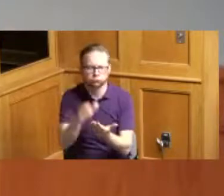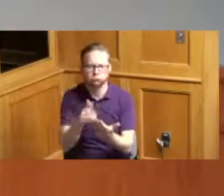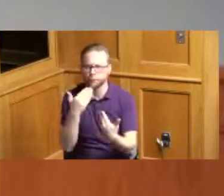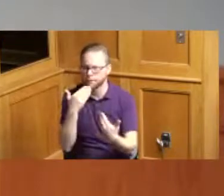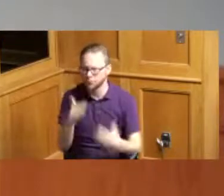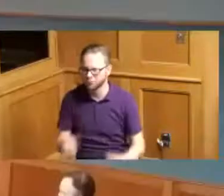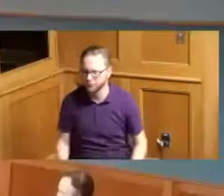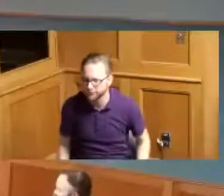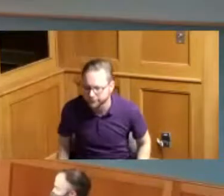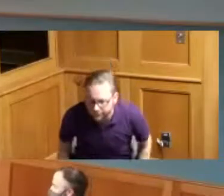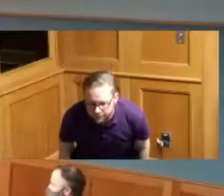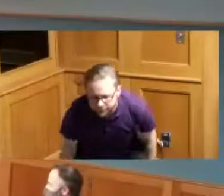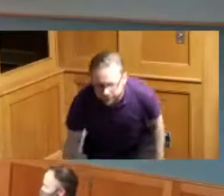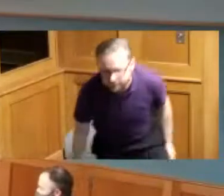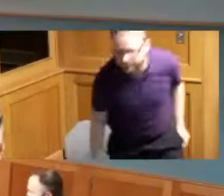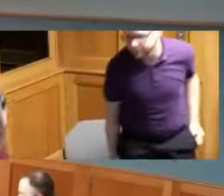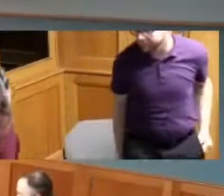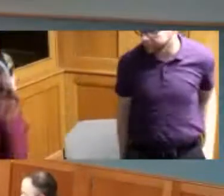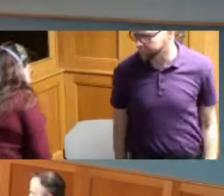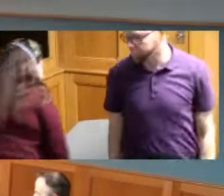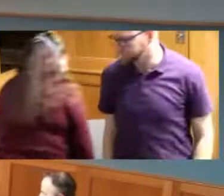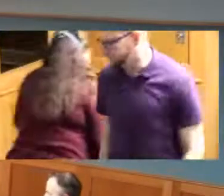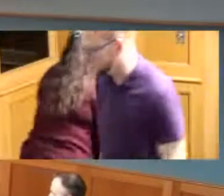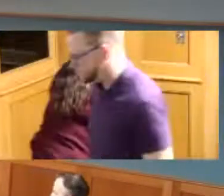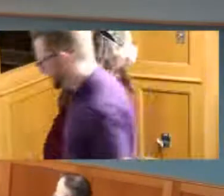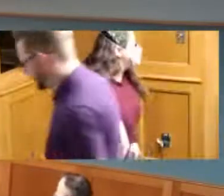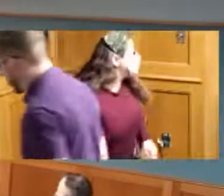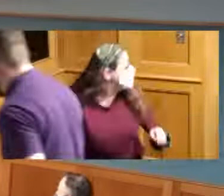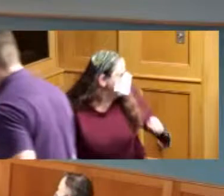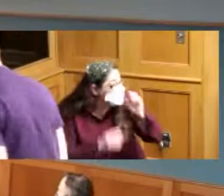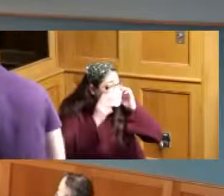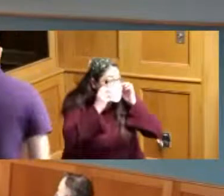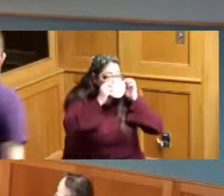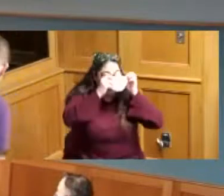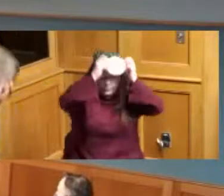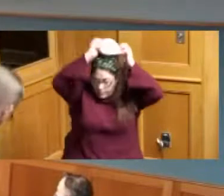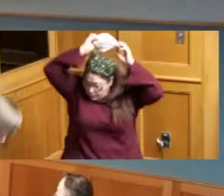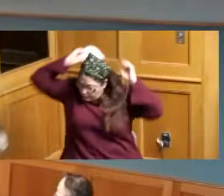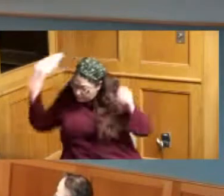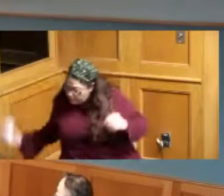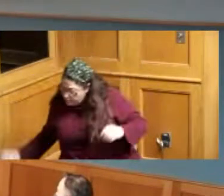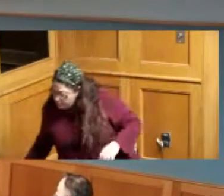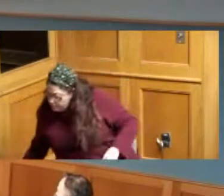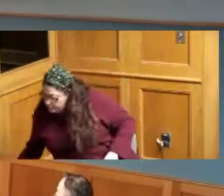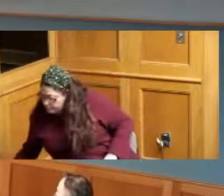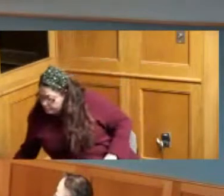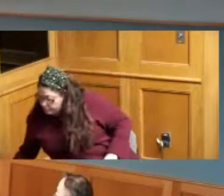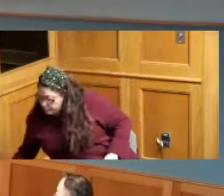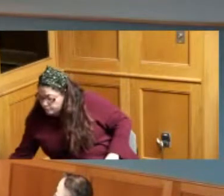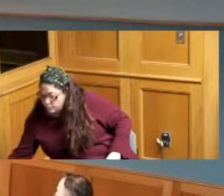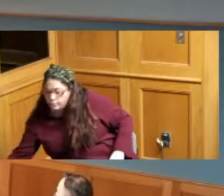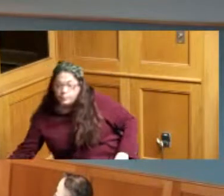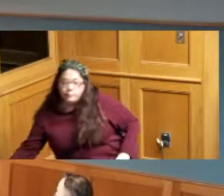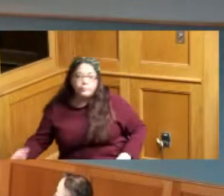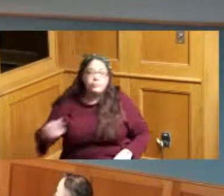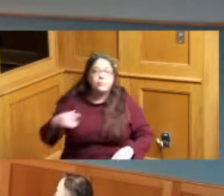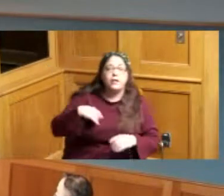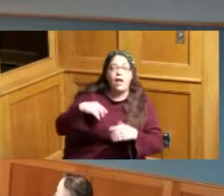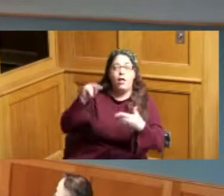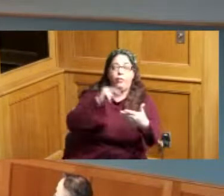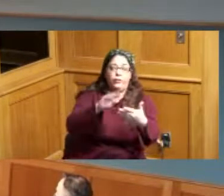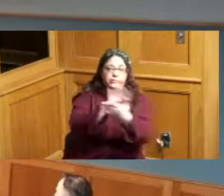thank you and just finally I looked at your first sheet and through January the 31st of this year